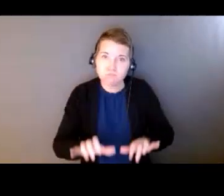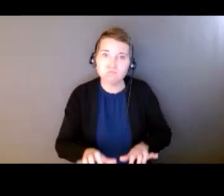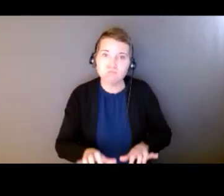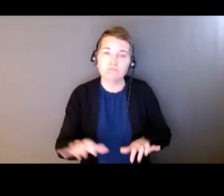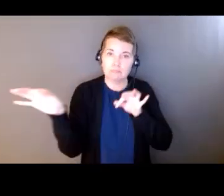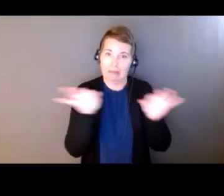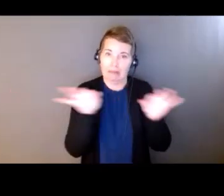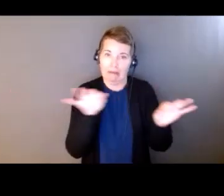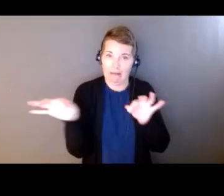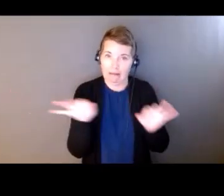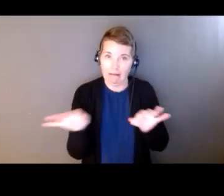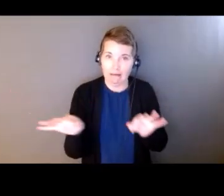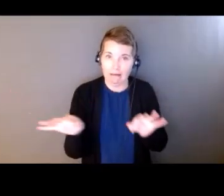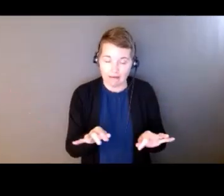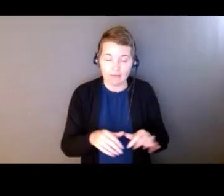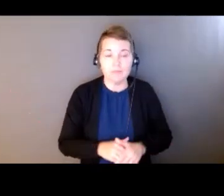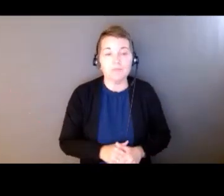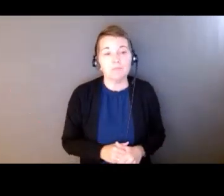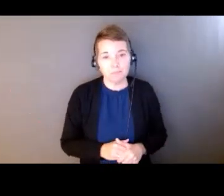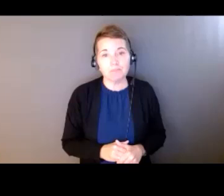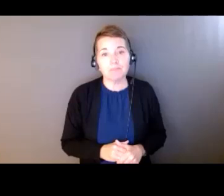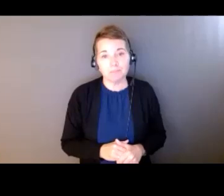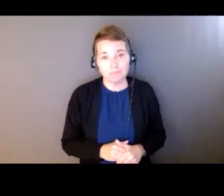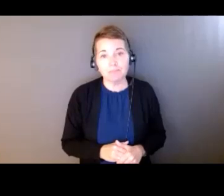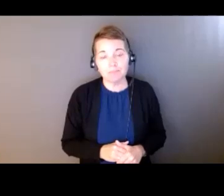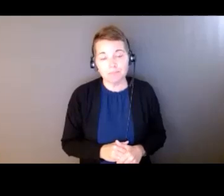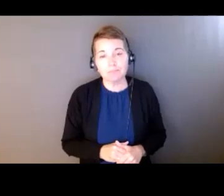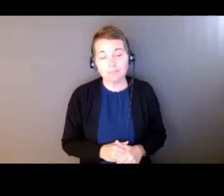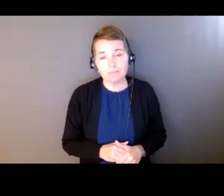And I would say where the helpful information section will provide